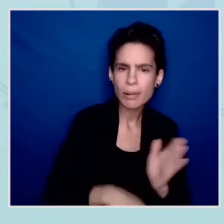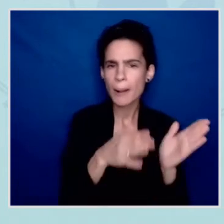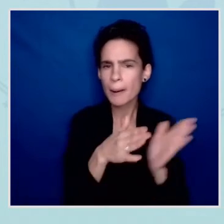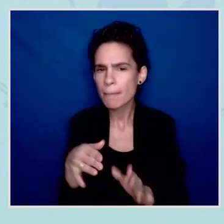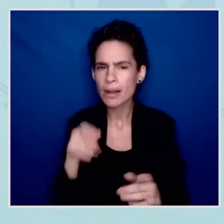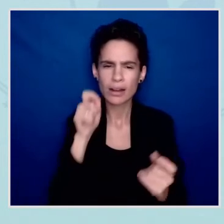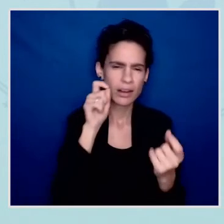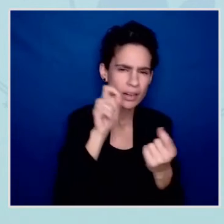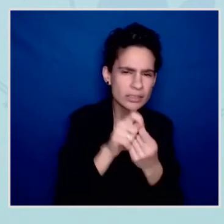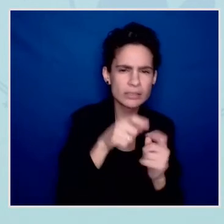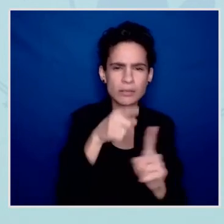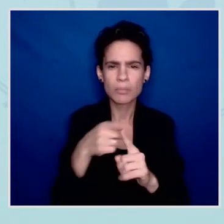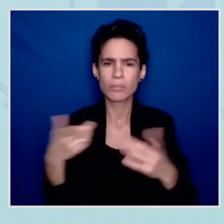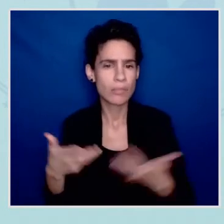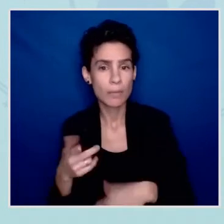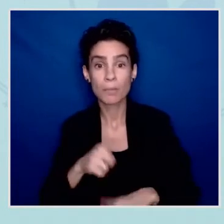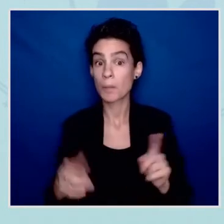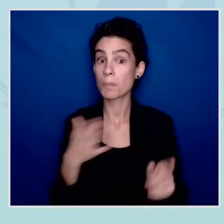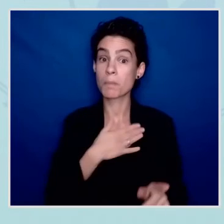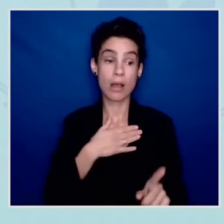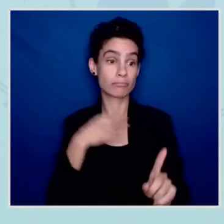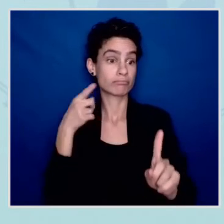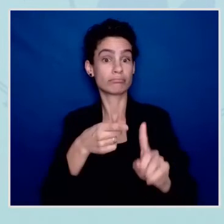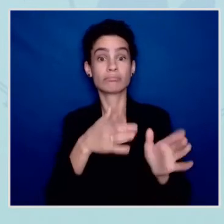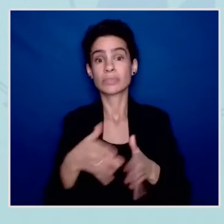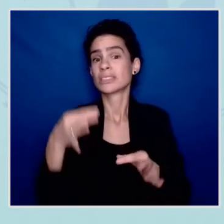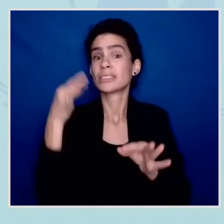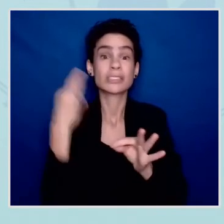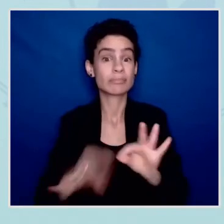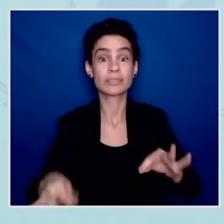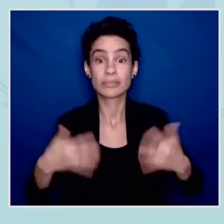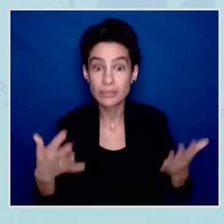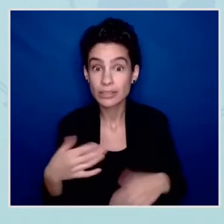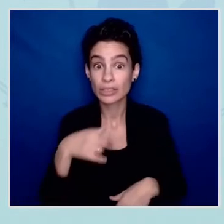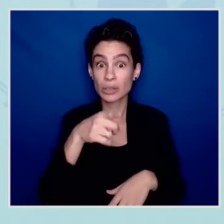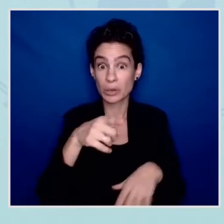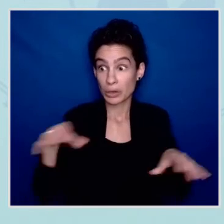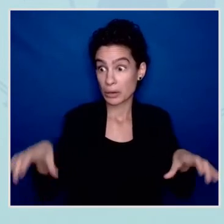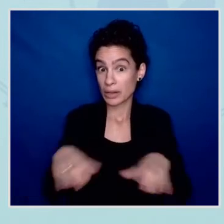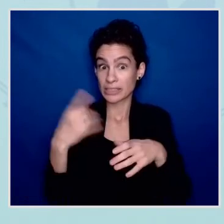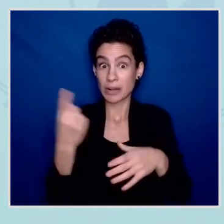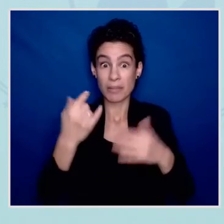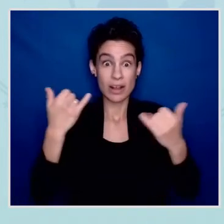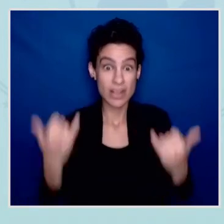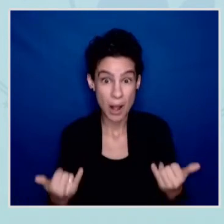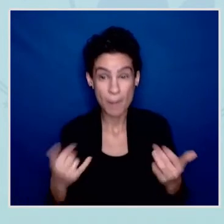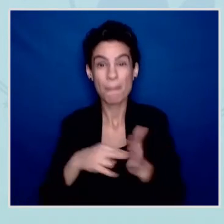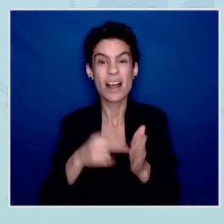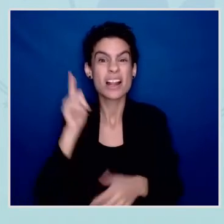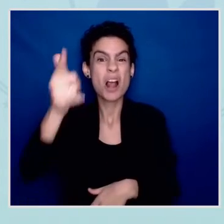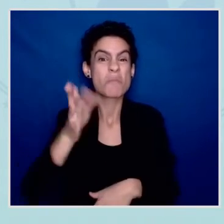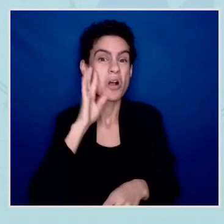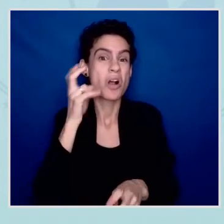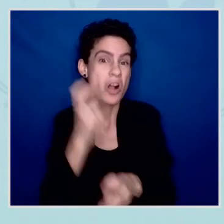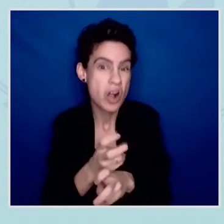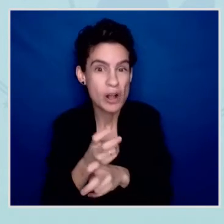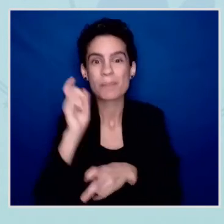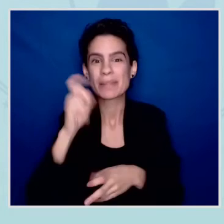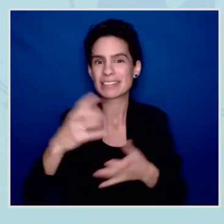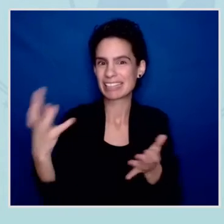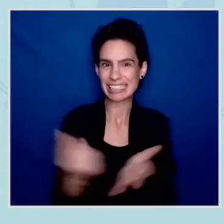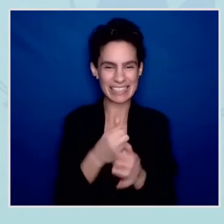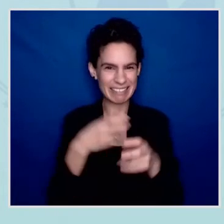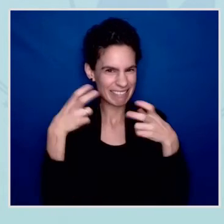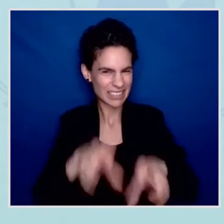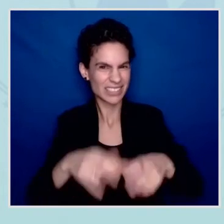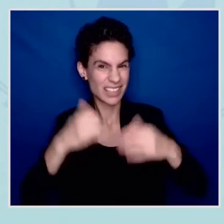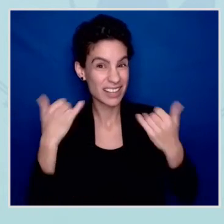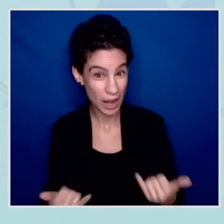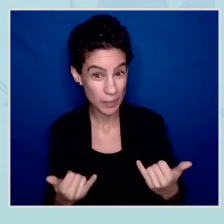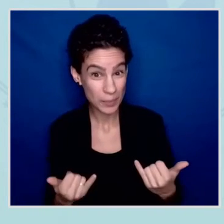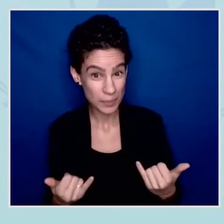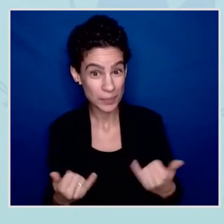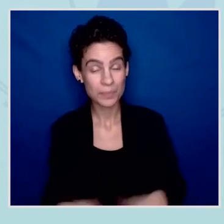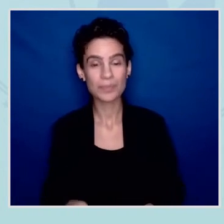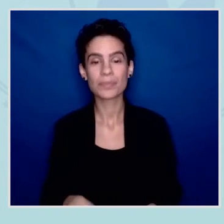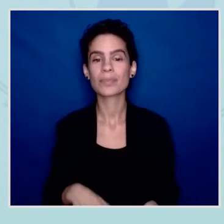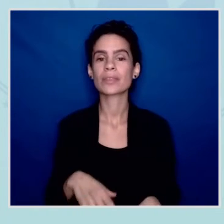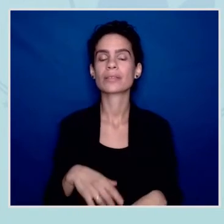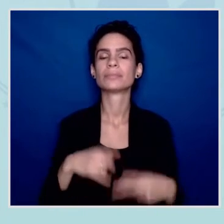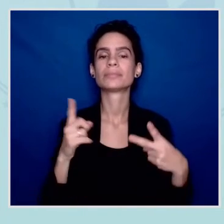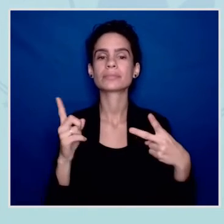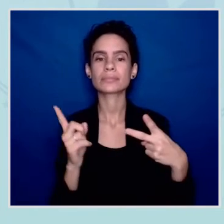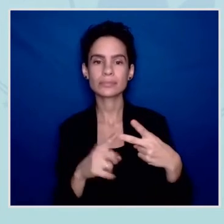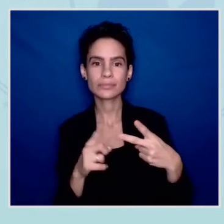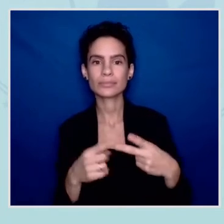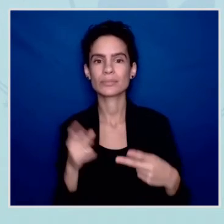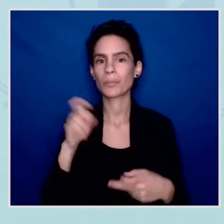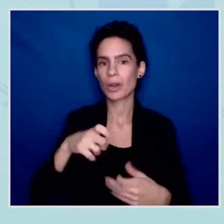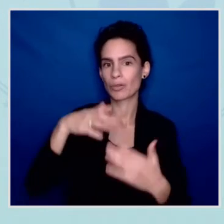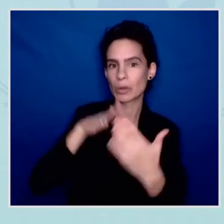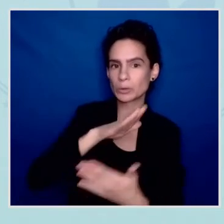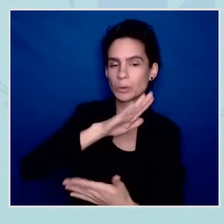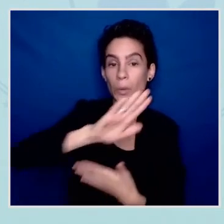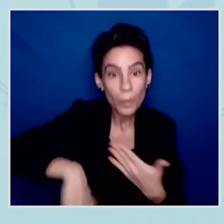DOLLARS, THE ENTIRE PACKAGE BUT